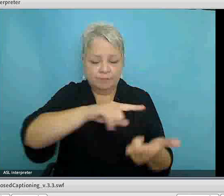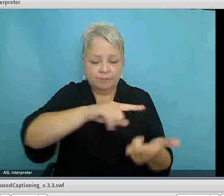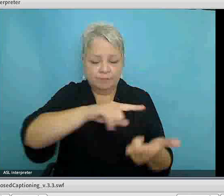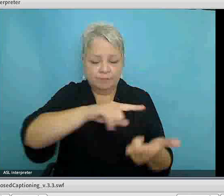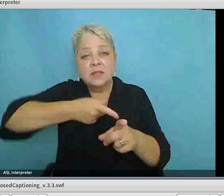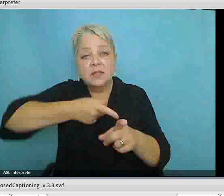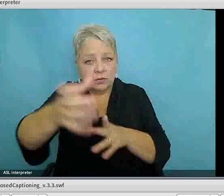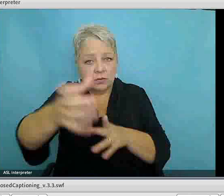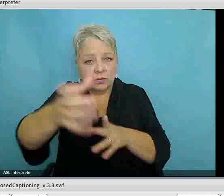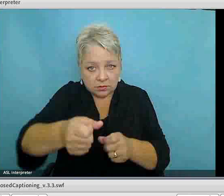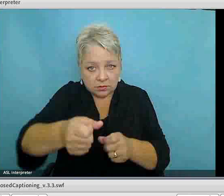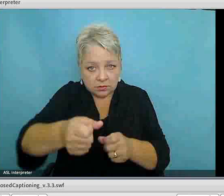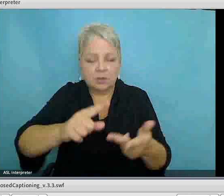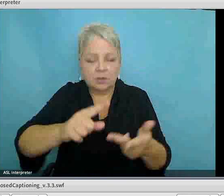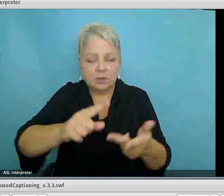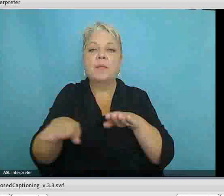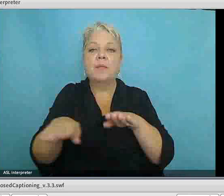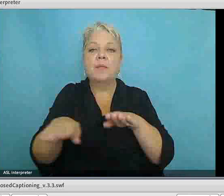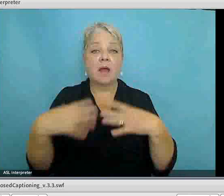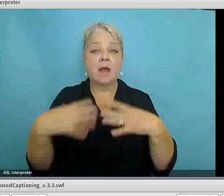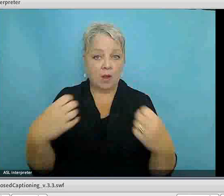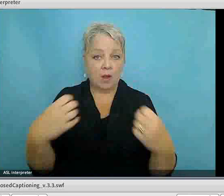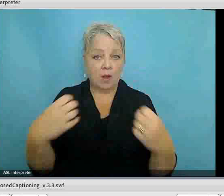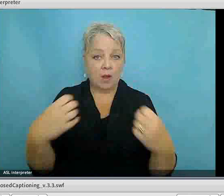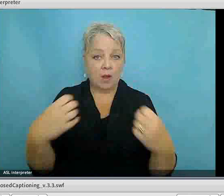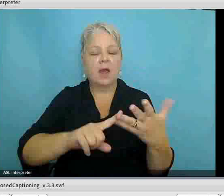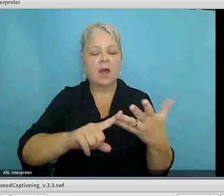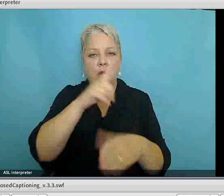and support.